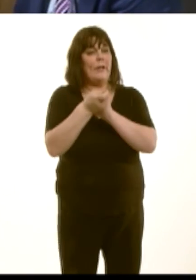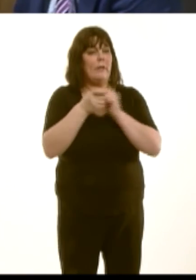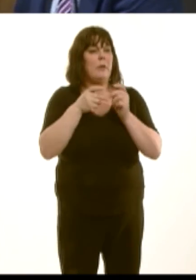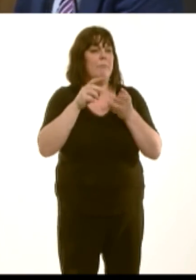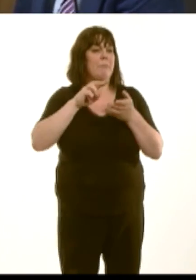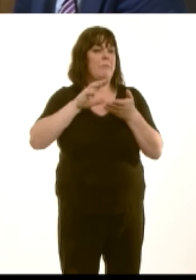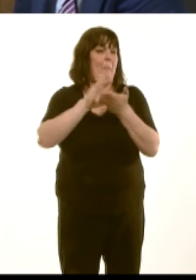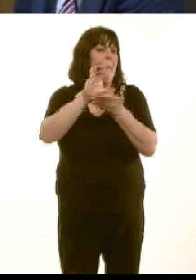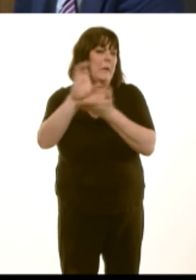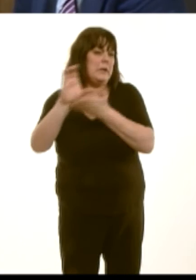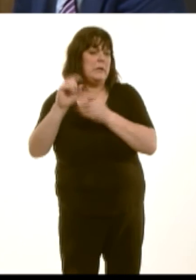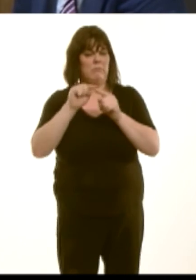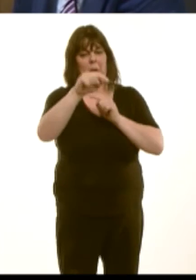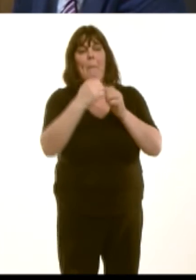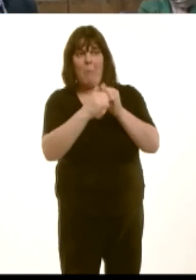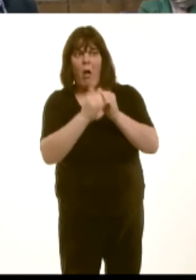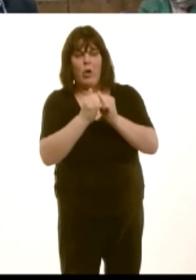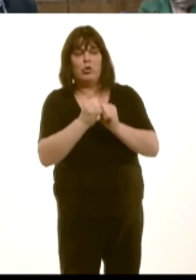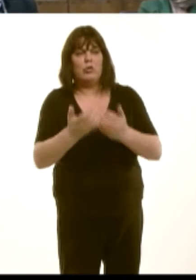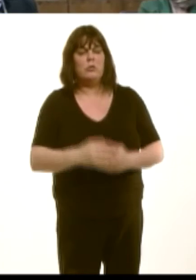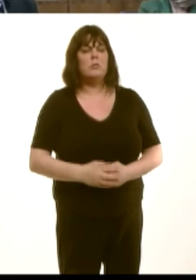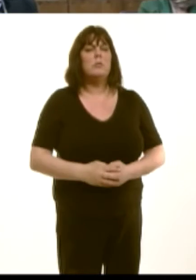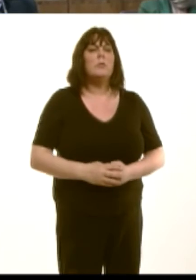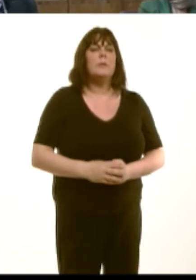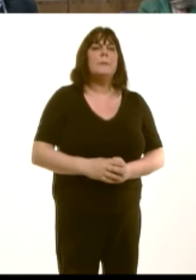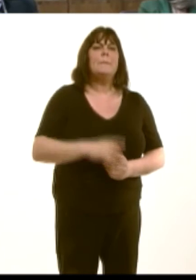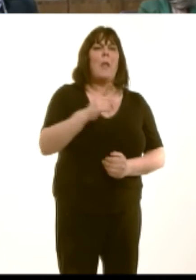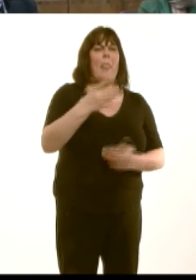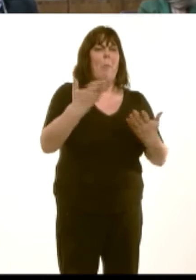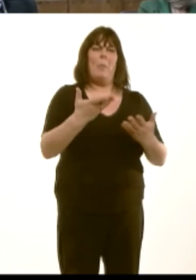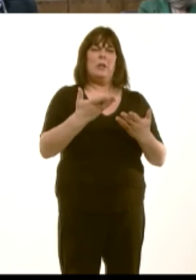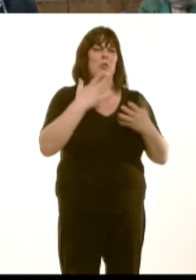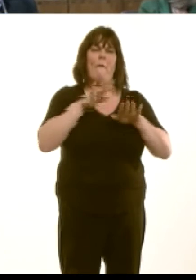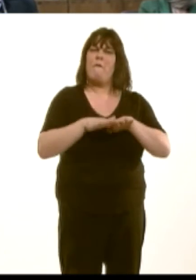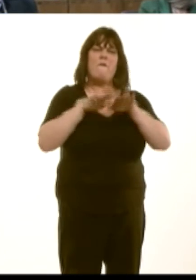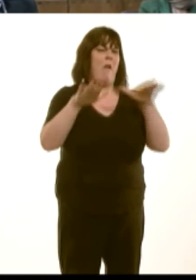Jenny Rathbone: The current scheme seems to be fundamentally inequitable, whereby, based